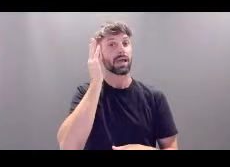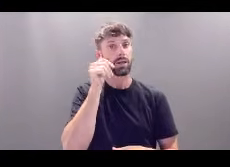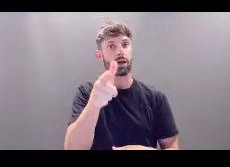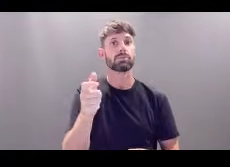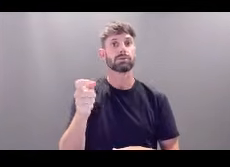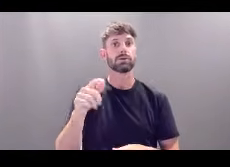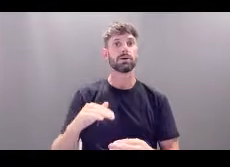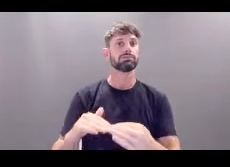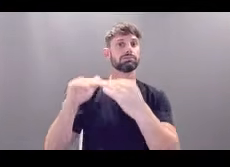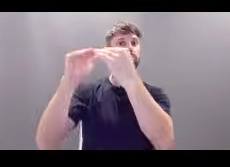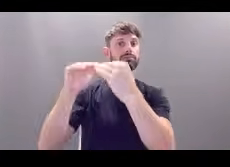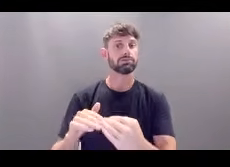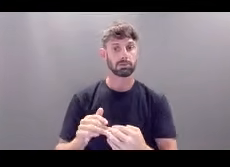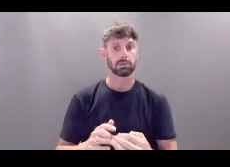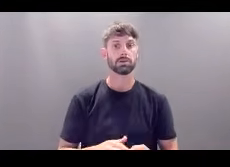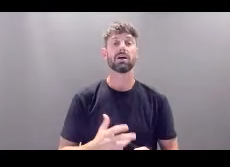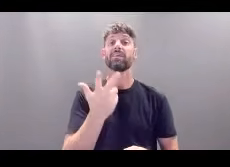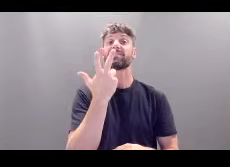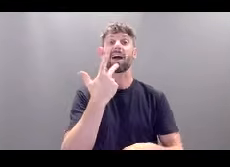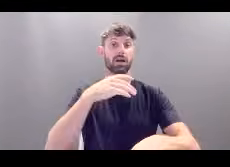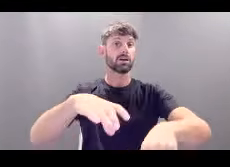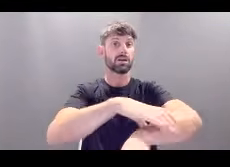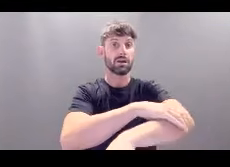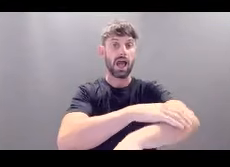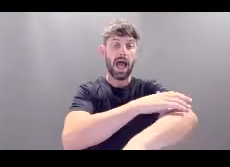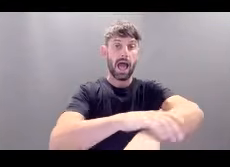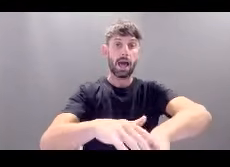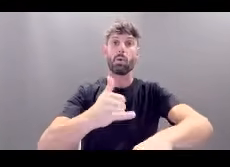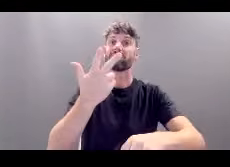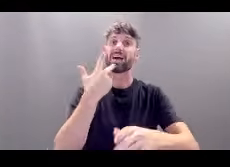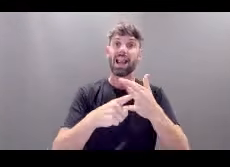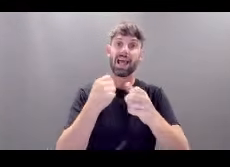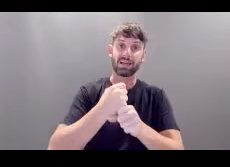prosthetics and devices to support breathing.